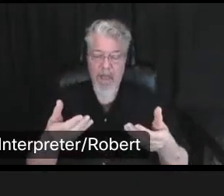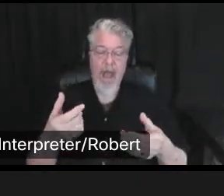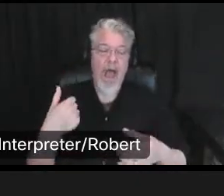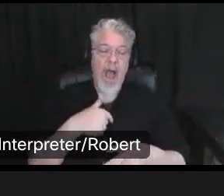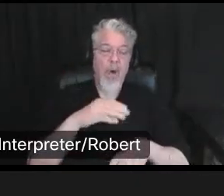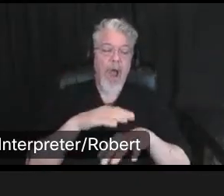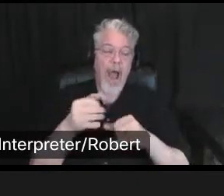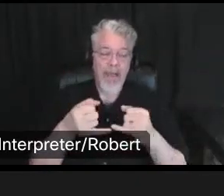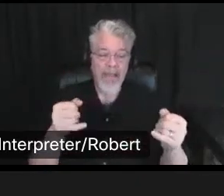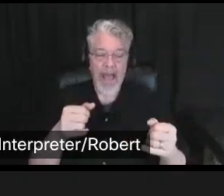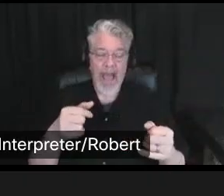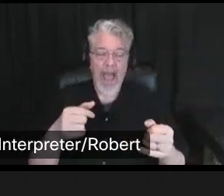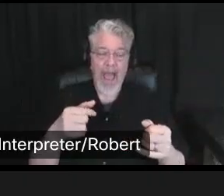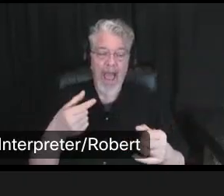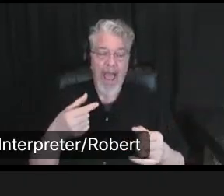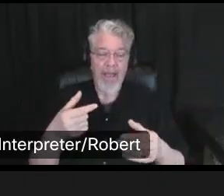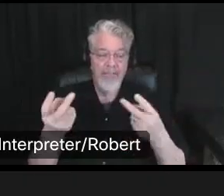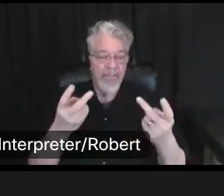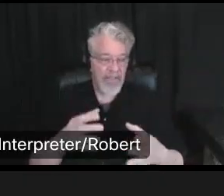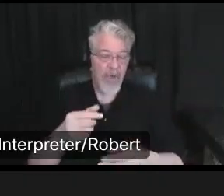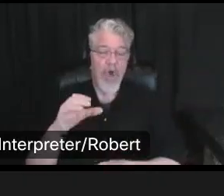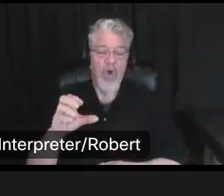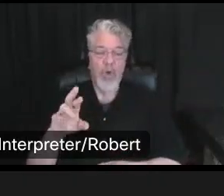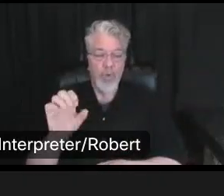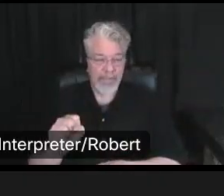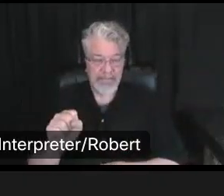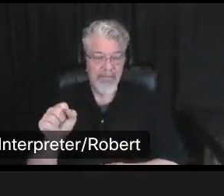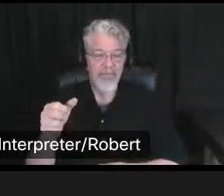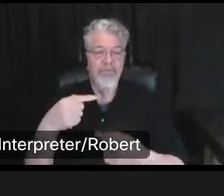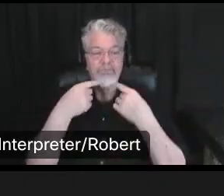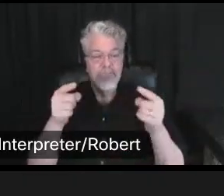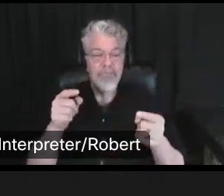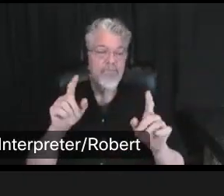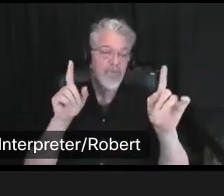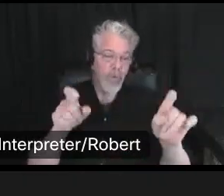And guess Chris to further explain his question?